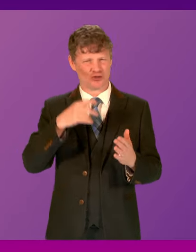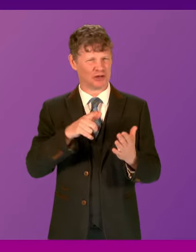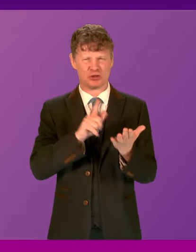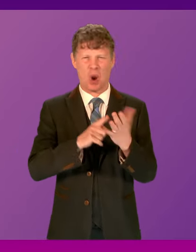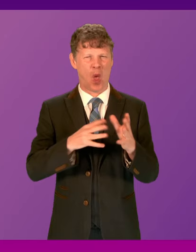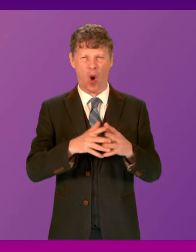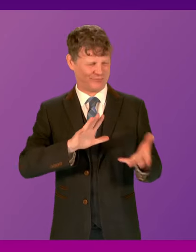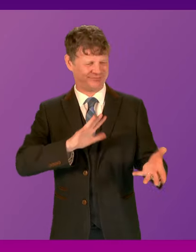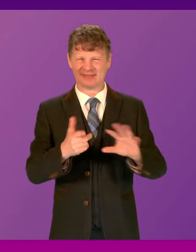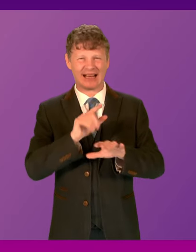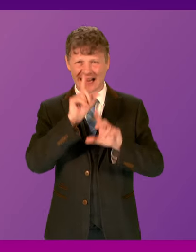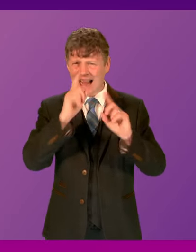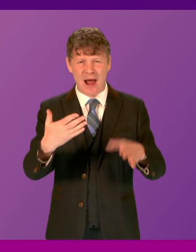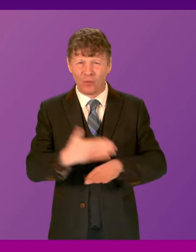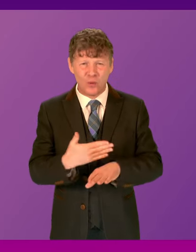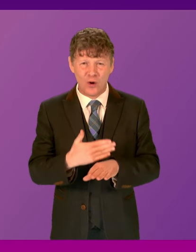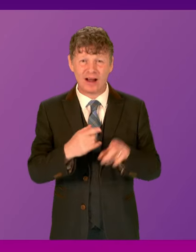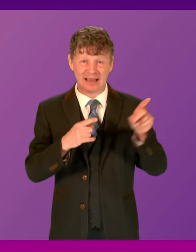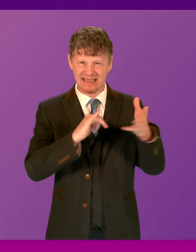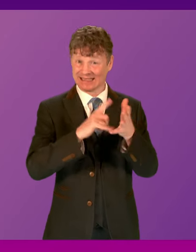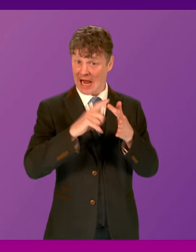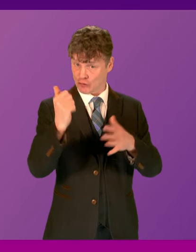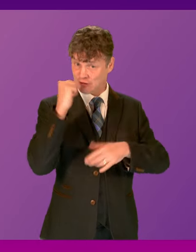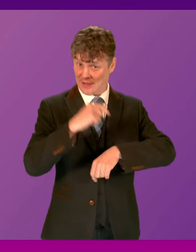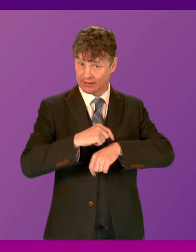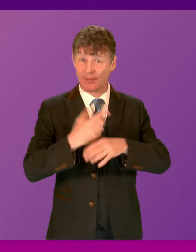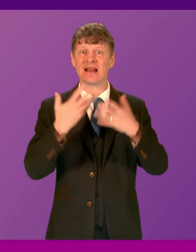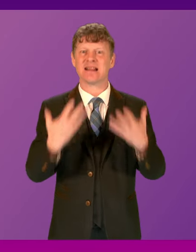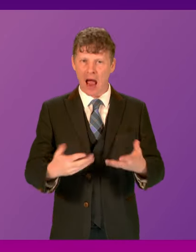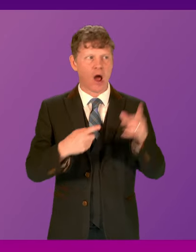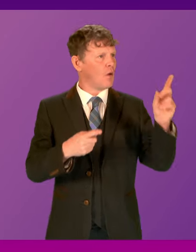Secretary for Justice. He is now bringing it into force as First Minister, with there being little